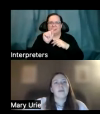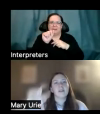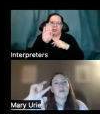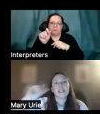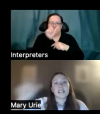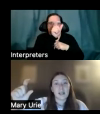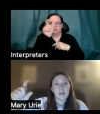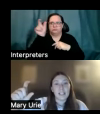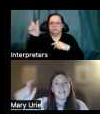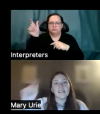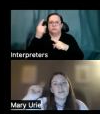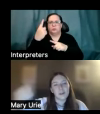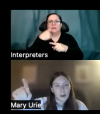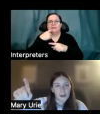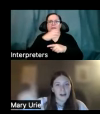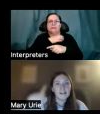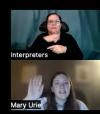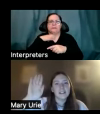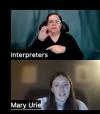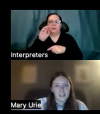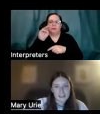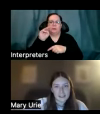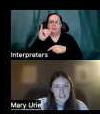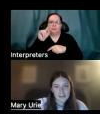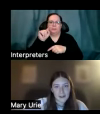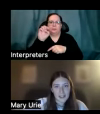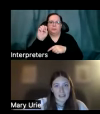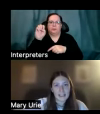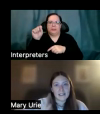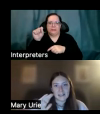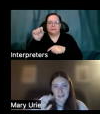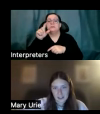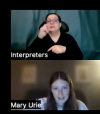And there's one that says committees. If you go there, you can go find a list of all the committees, click on the